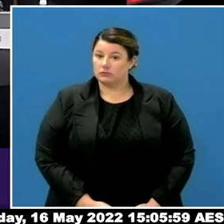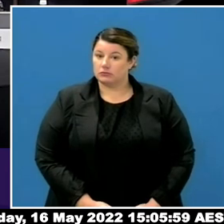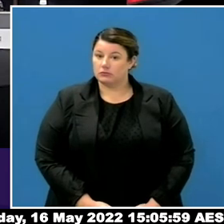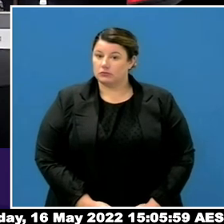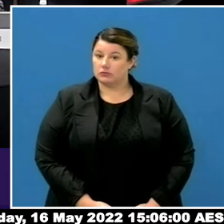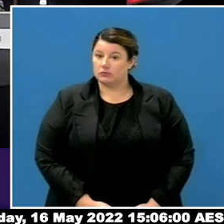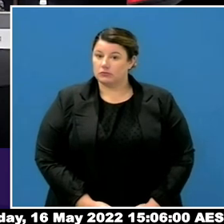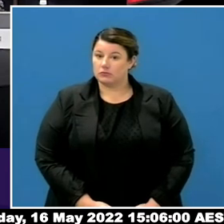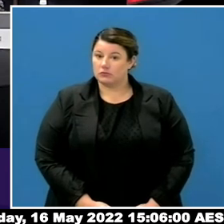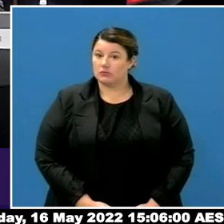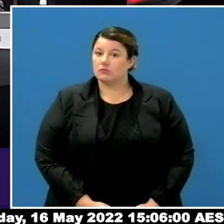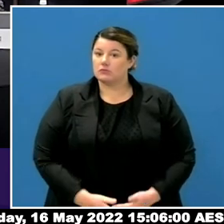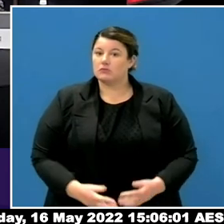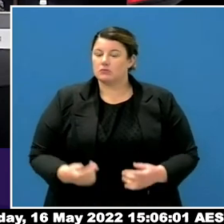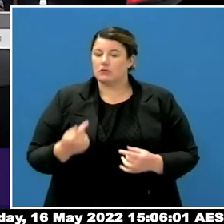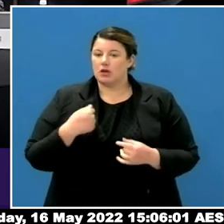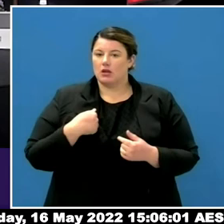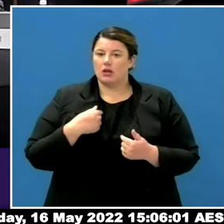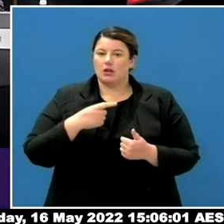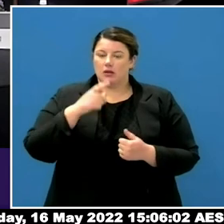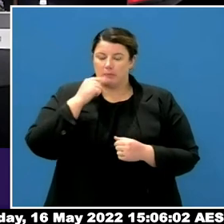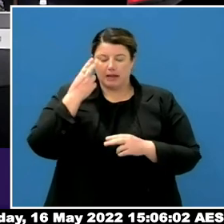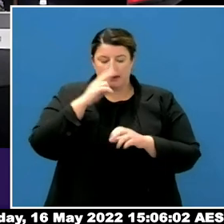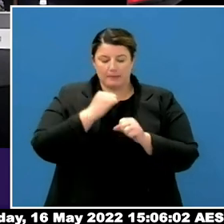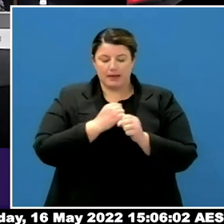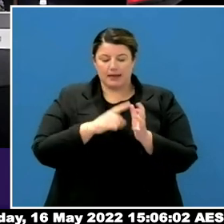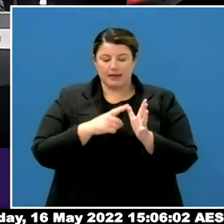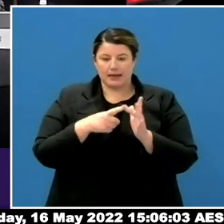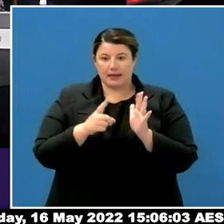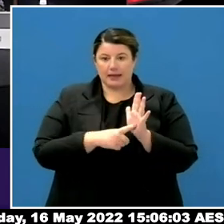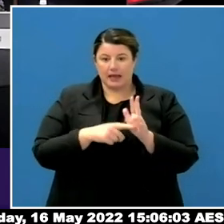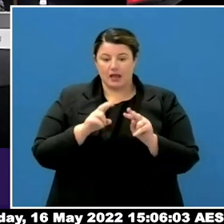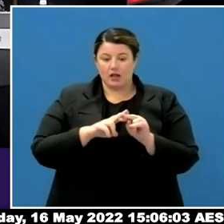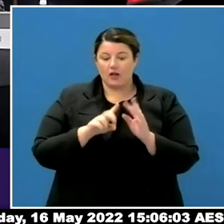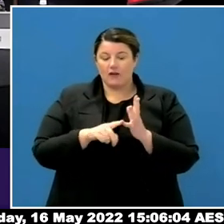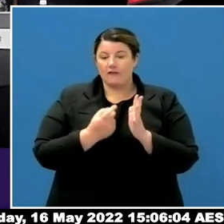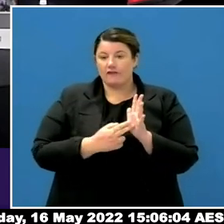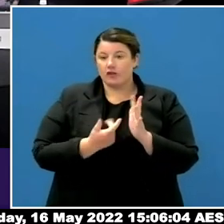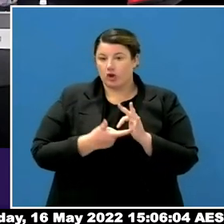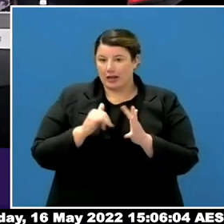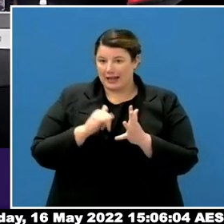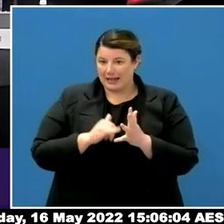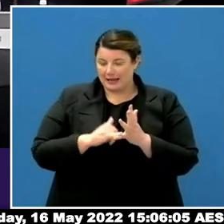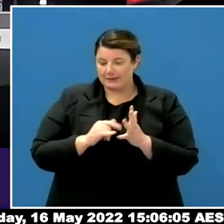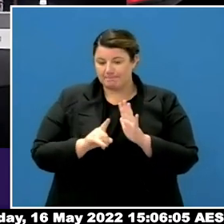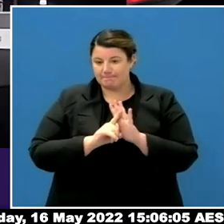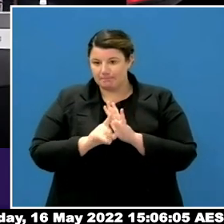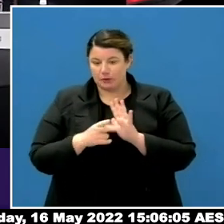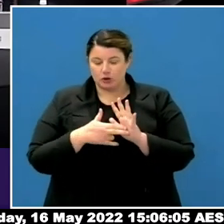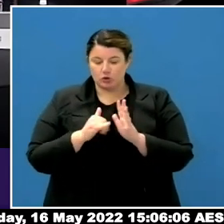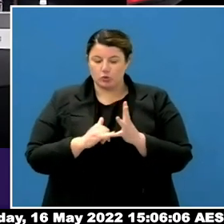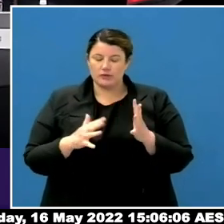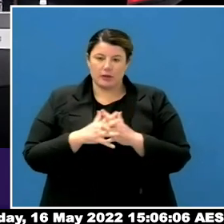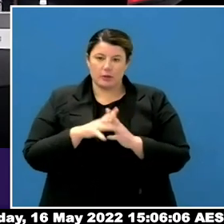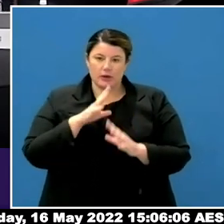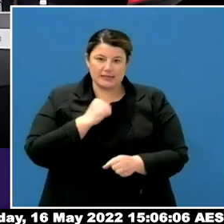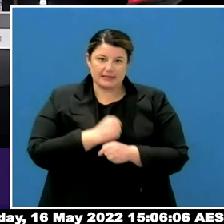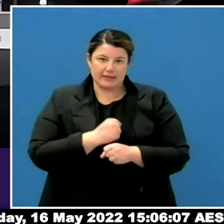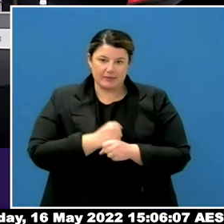Gail Furness, appearing for the State of New South Wales, instructed by the Crown Solicitor's office. CHAIR: Thank you, Ms Furness, we can see you on the screen.